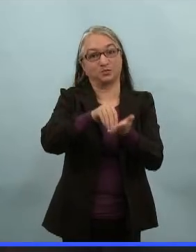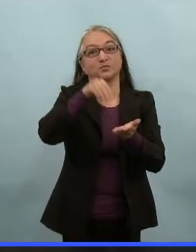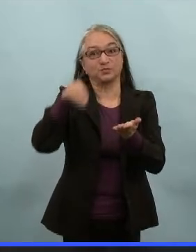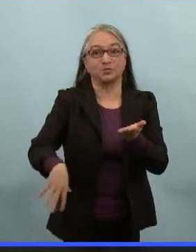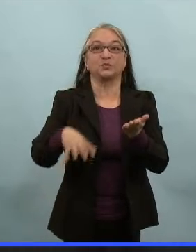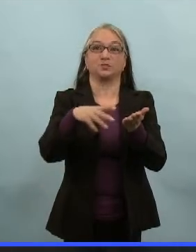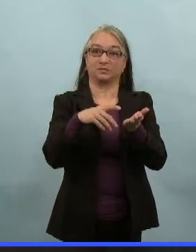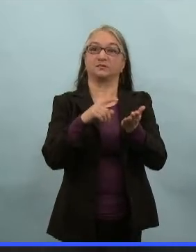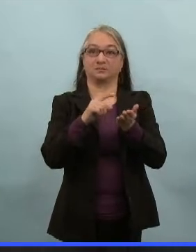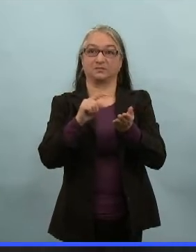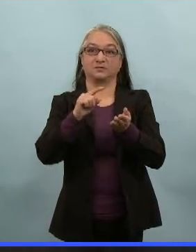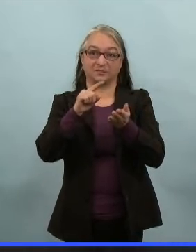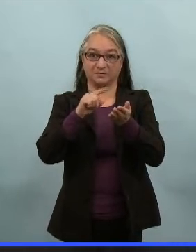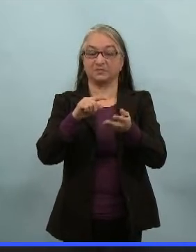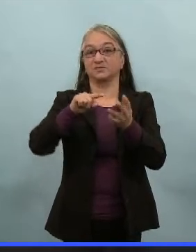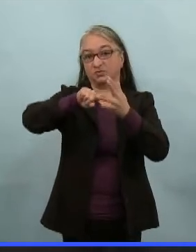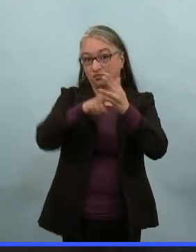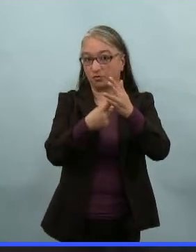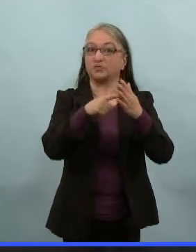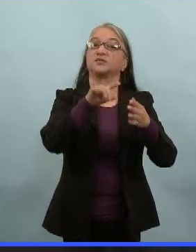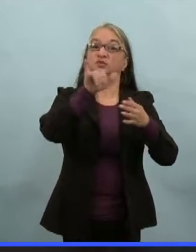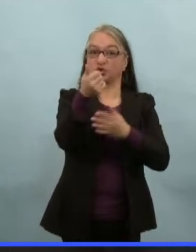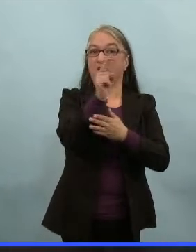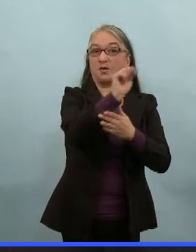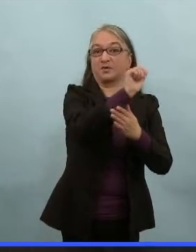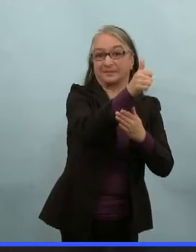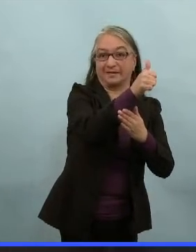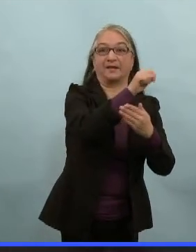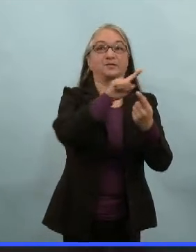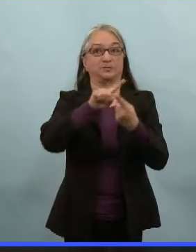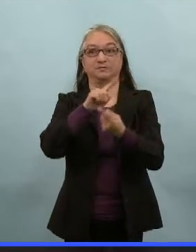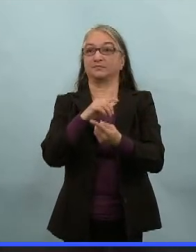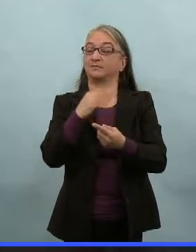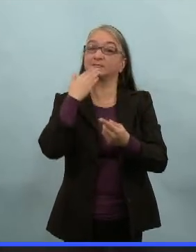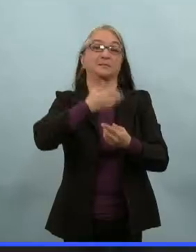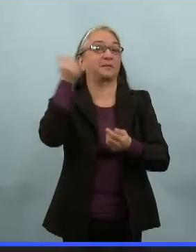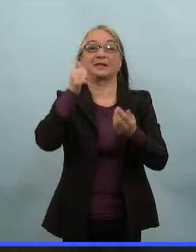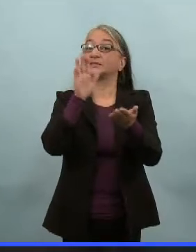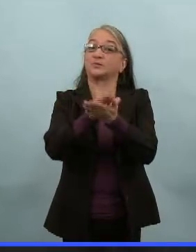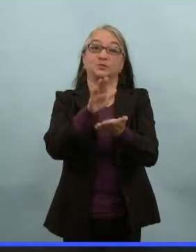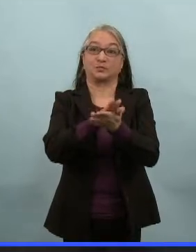place for kids so this isn't a decision that was made lightly but we need that time to ensure that